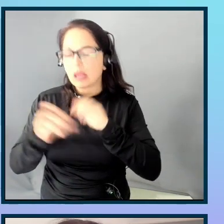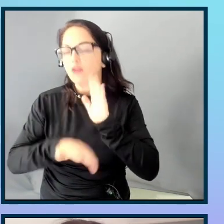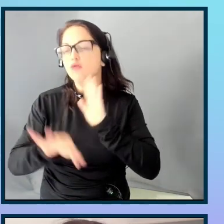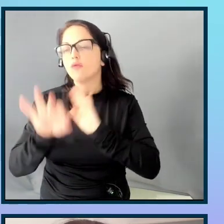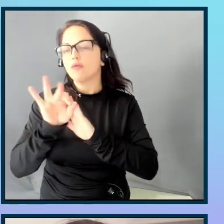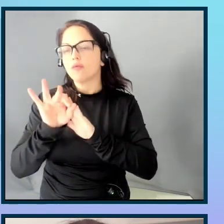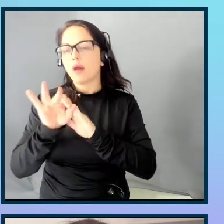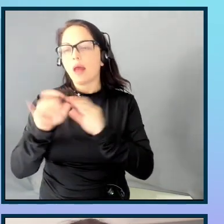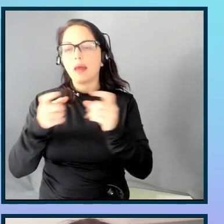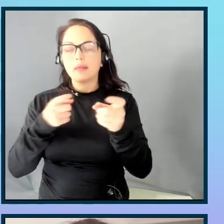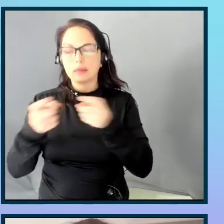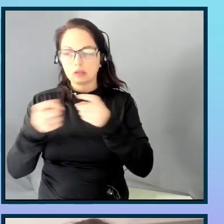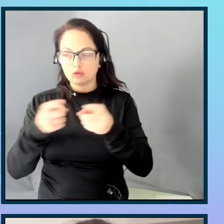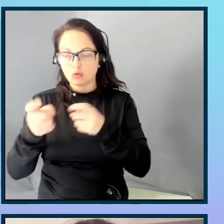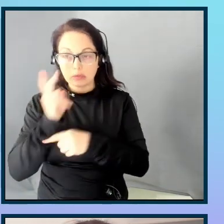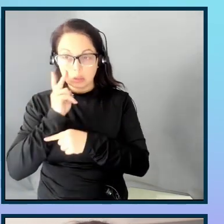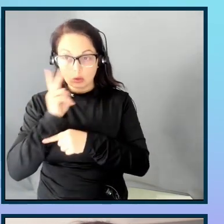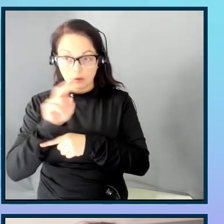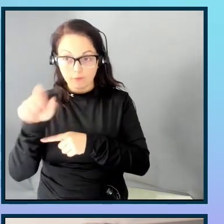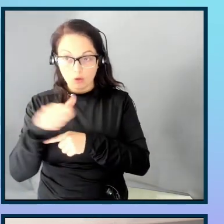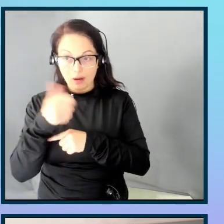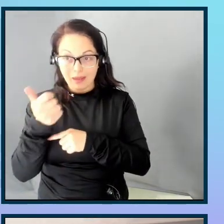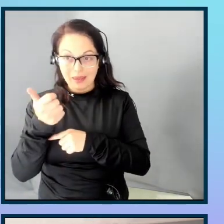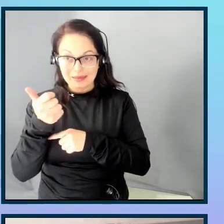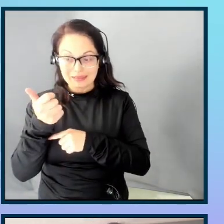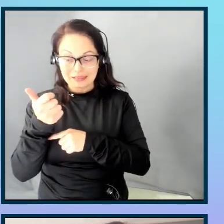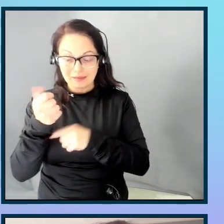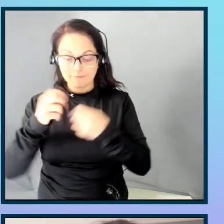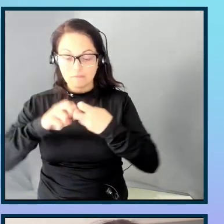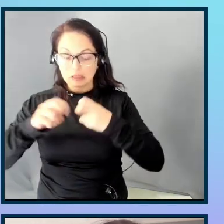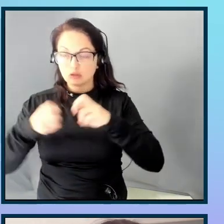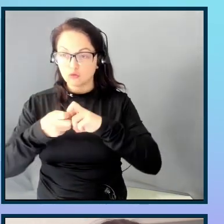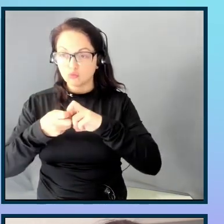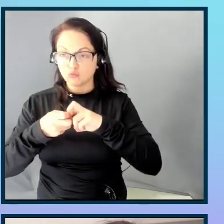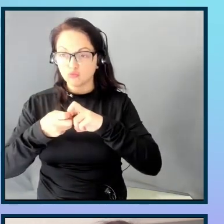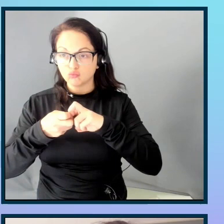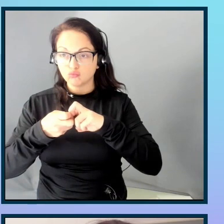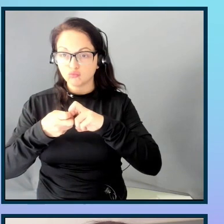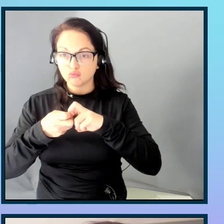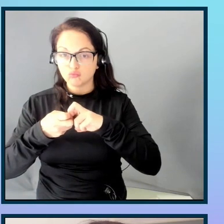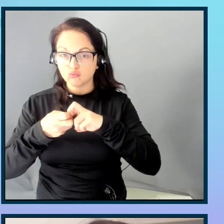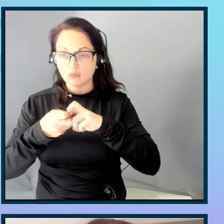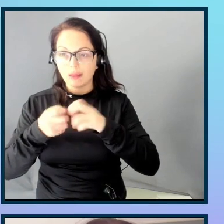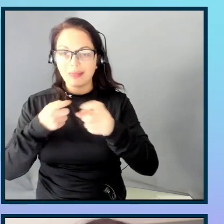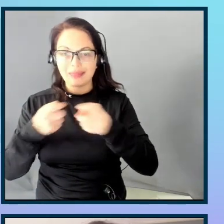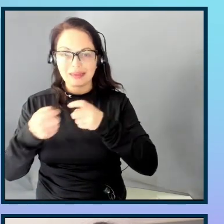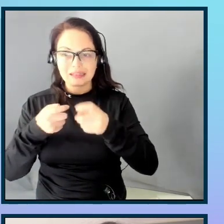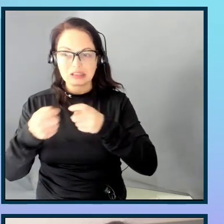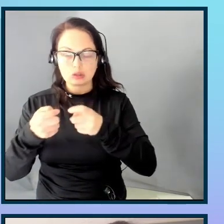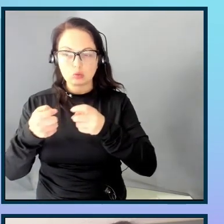You look for any visual indicators that those controls exist on that place in the page.